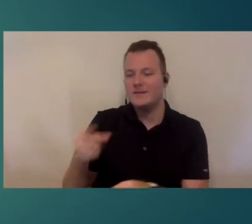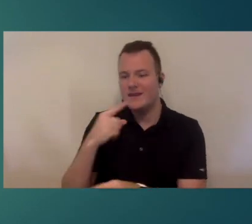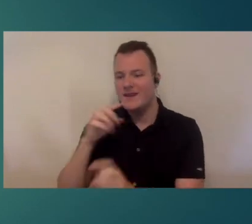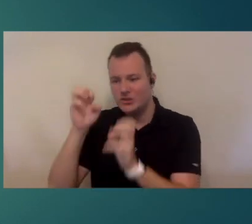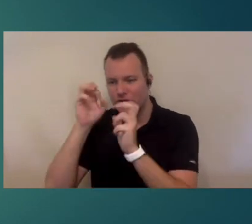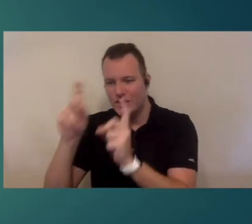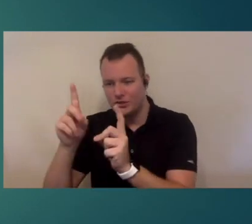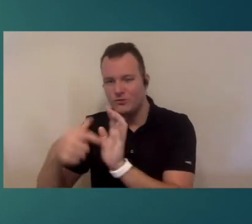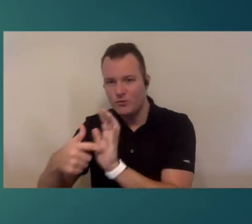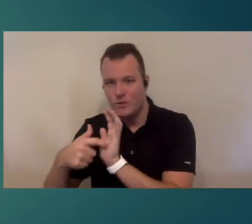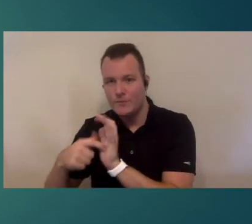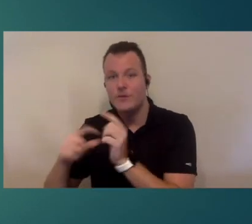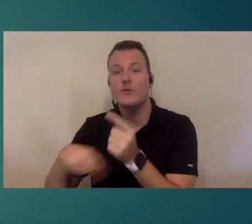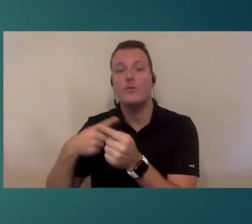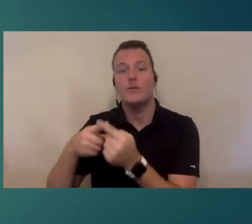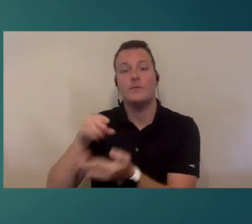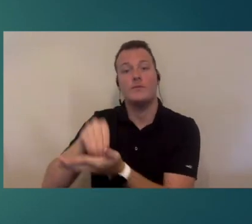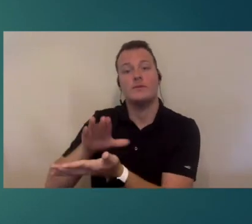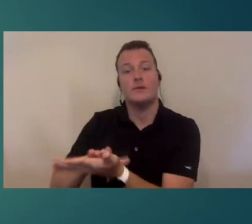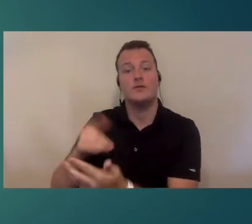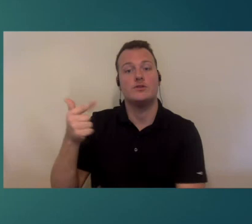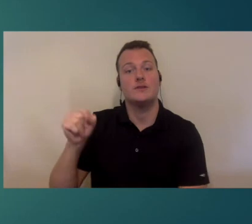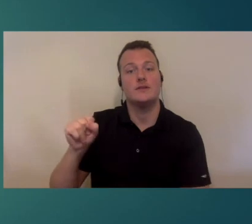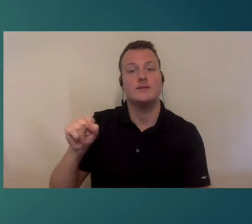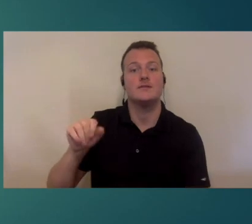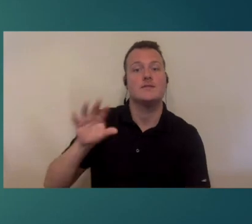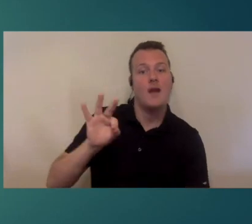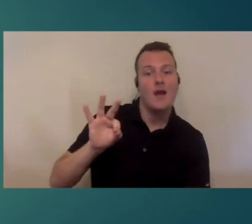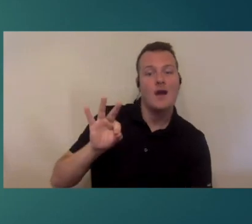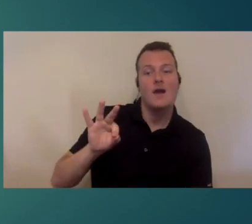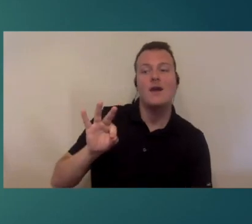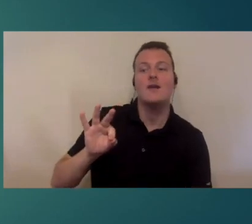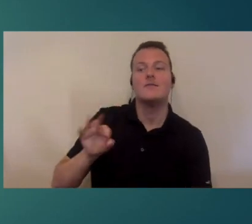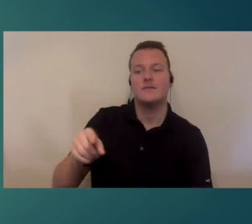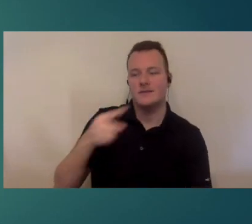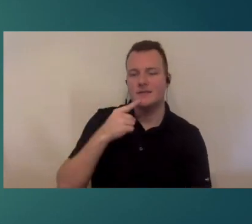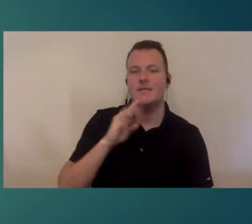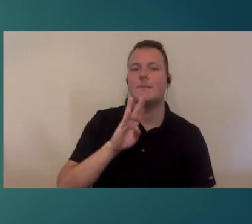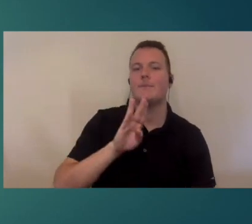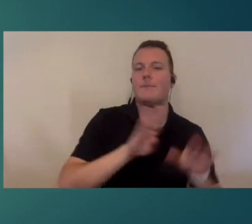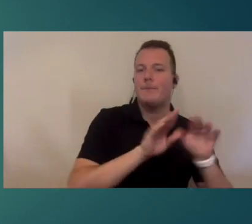and so when you type in GS 9, it says Bachelor, Master's degree. When you type